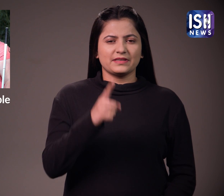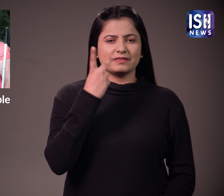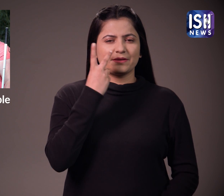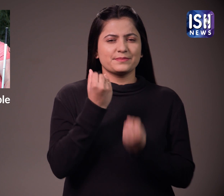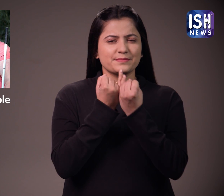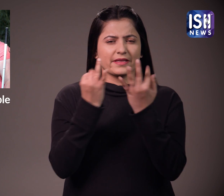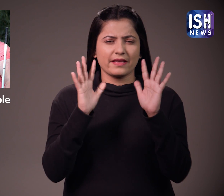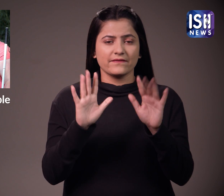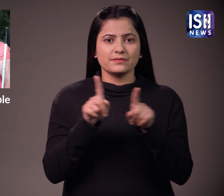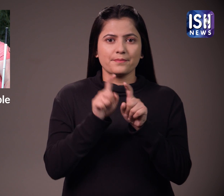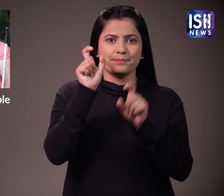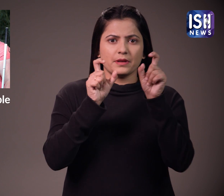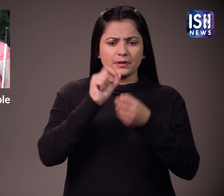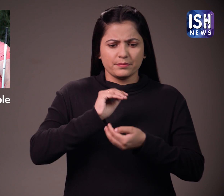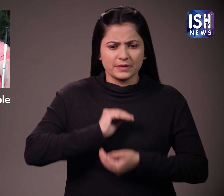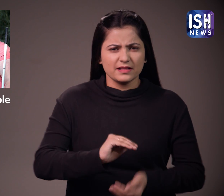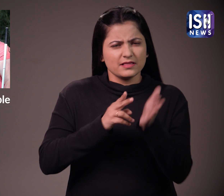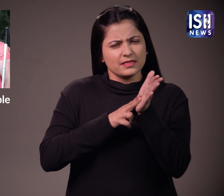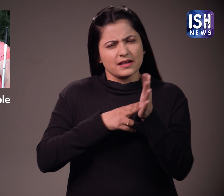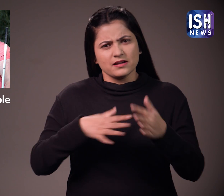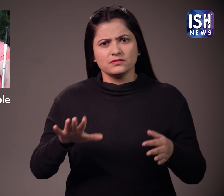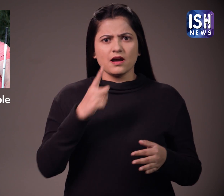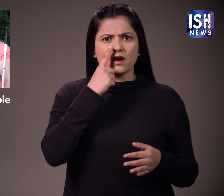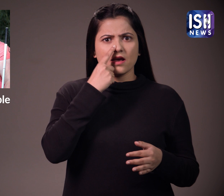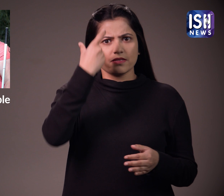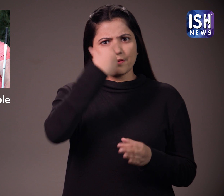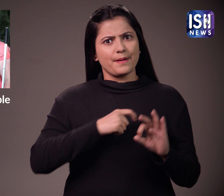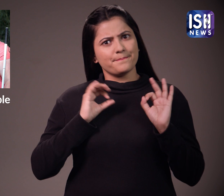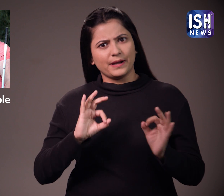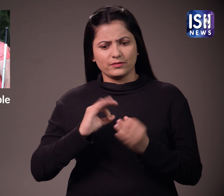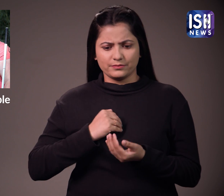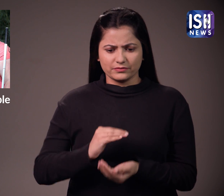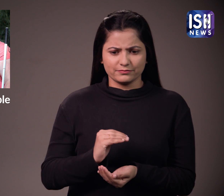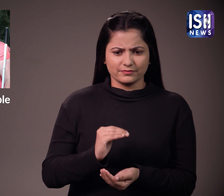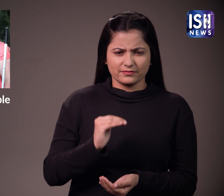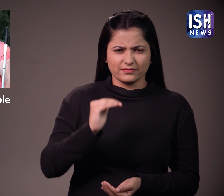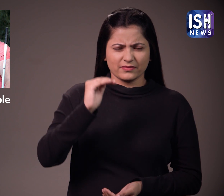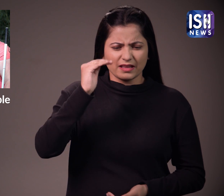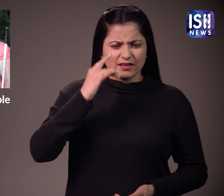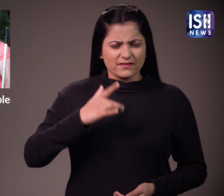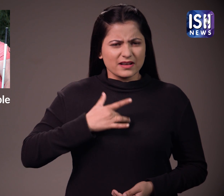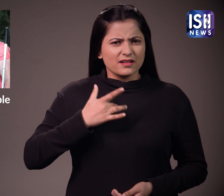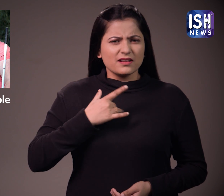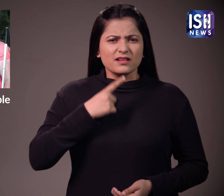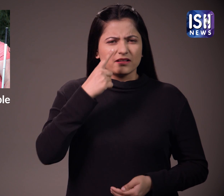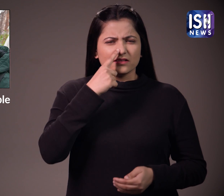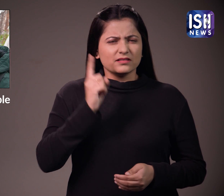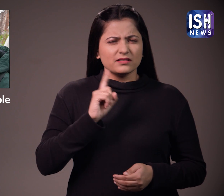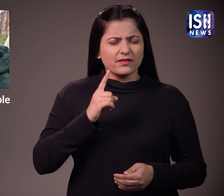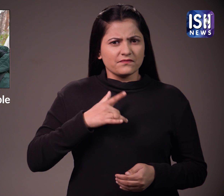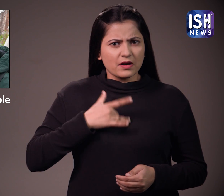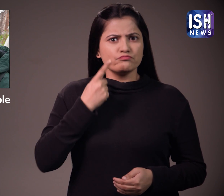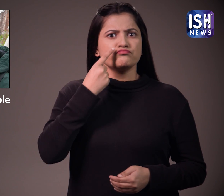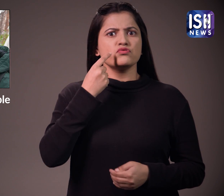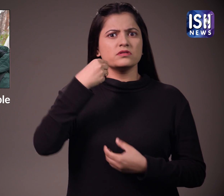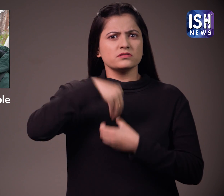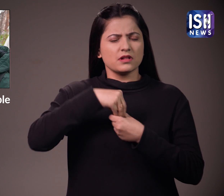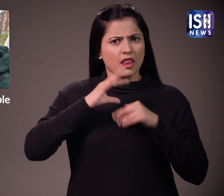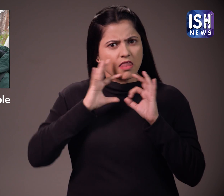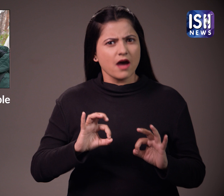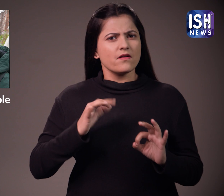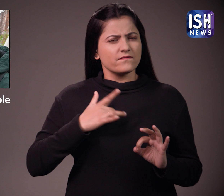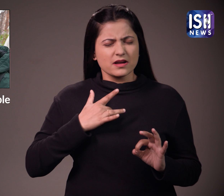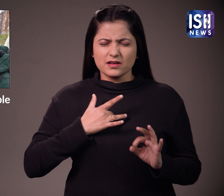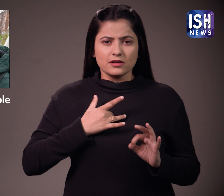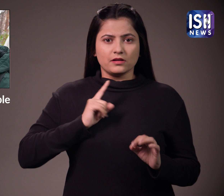Many are born as females, but later in life they start to identify themselves as male.